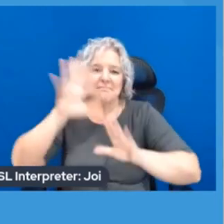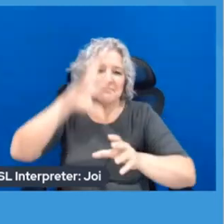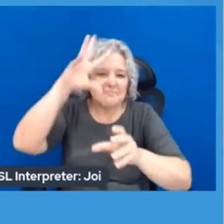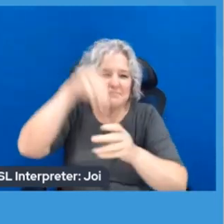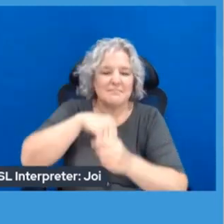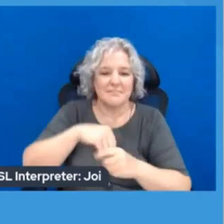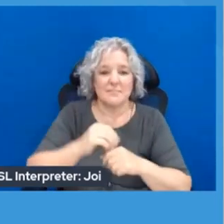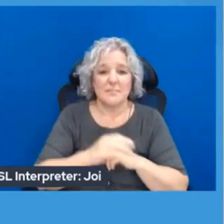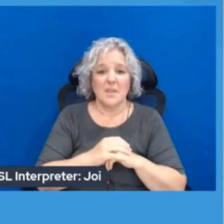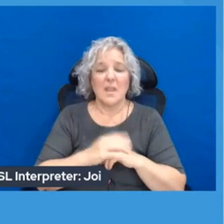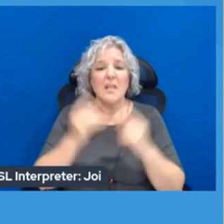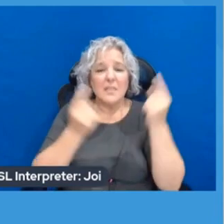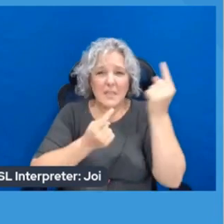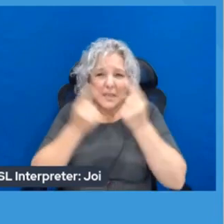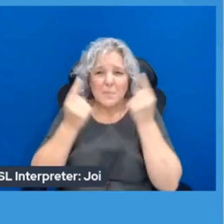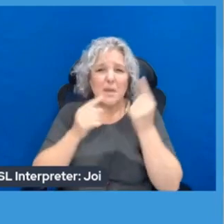when you develop activity.